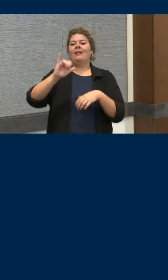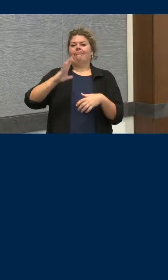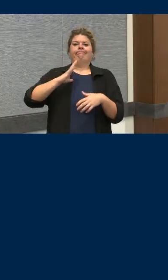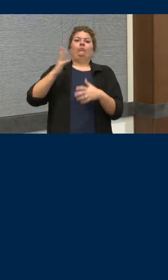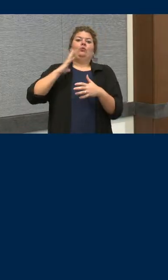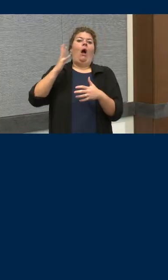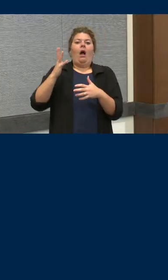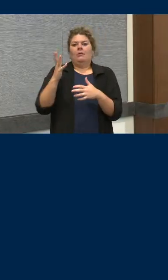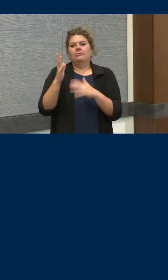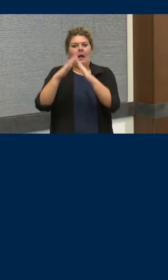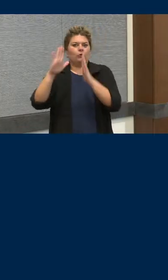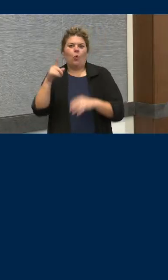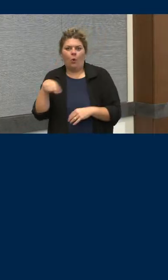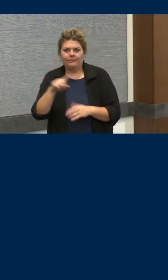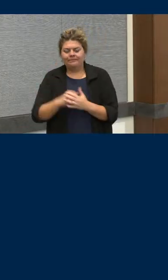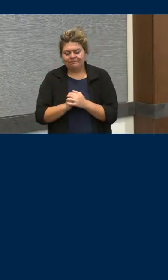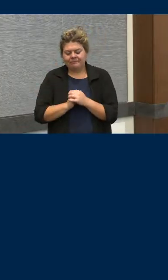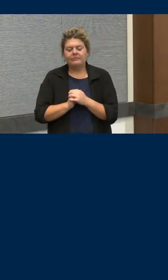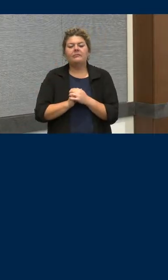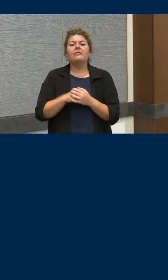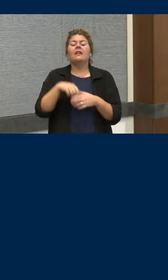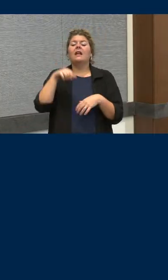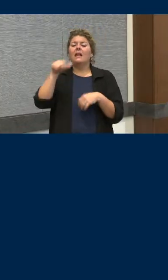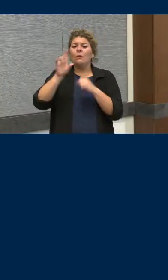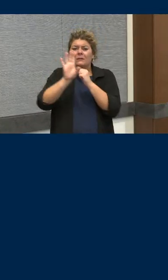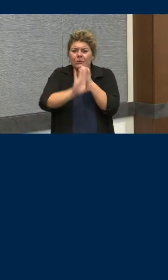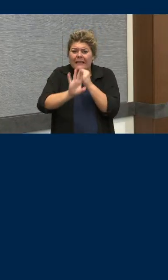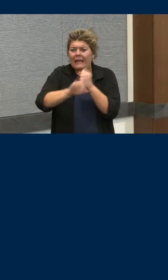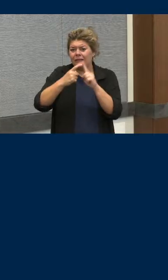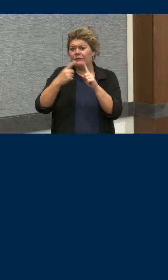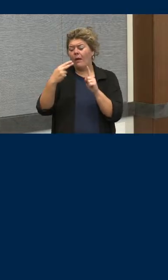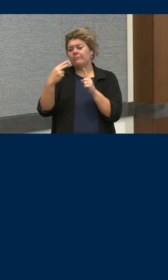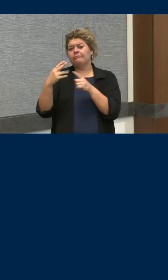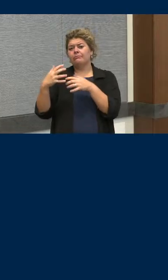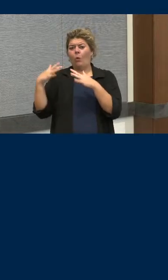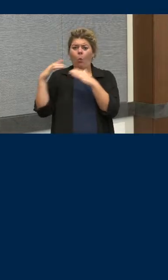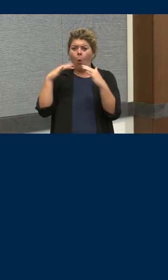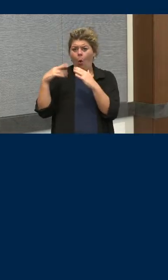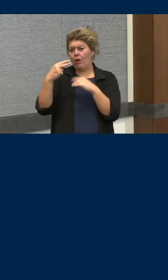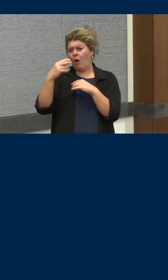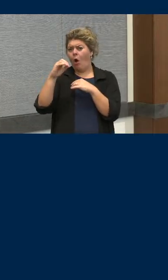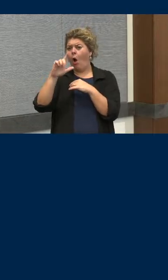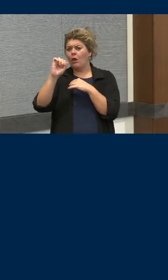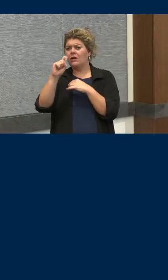Provisionally protected from the Holocaust by Swiss neutrality